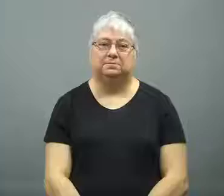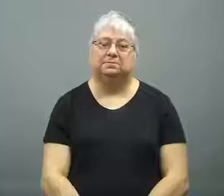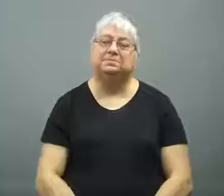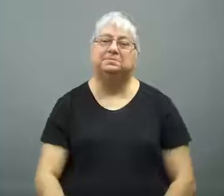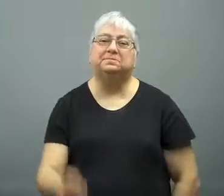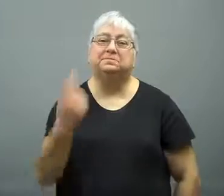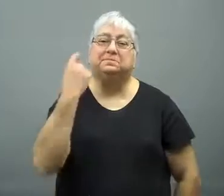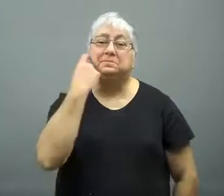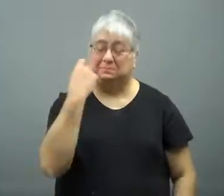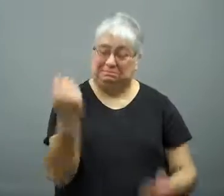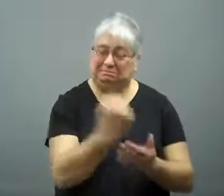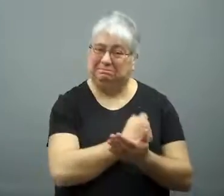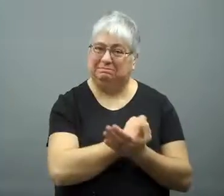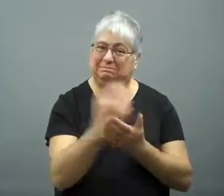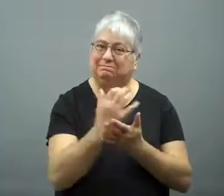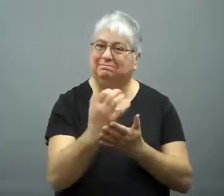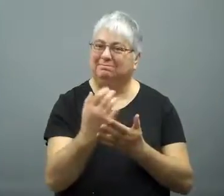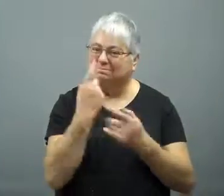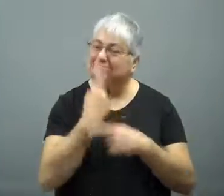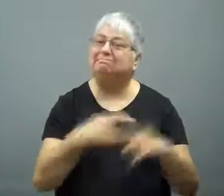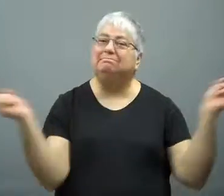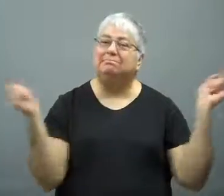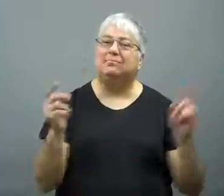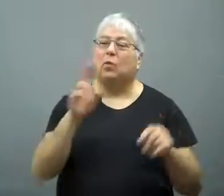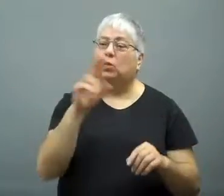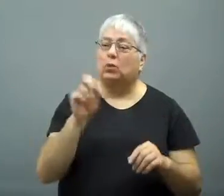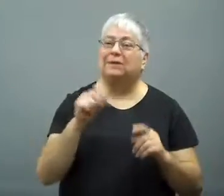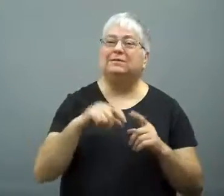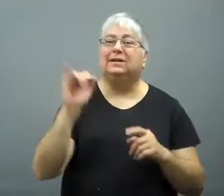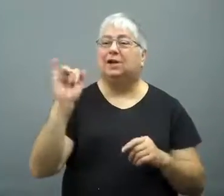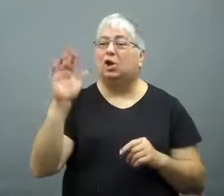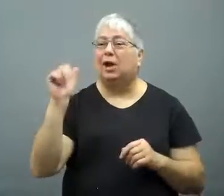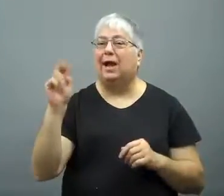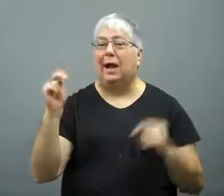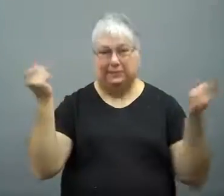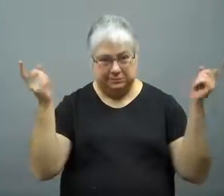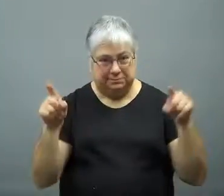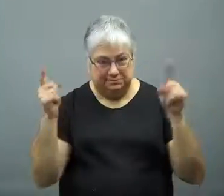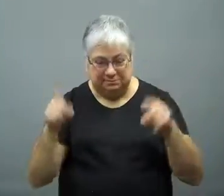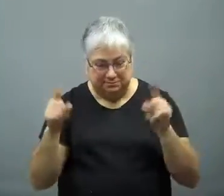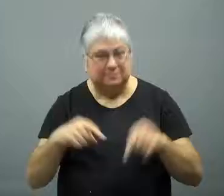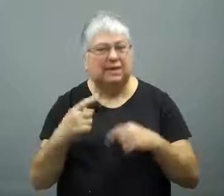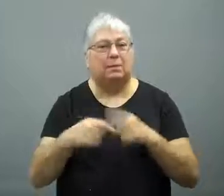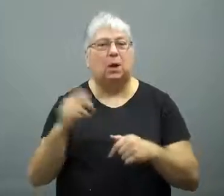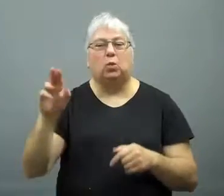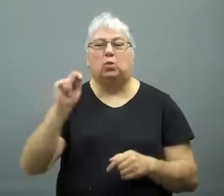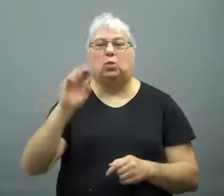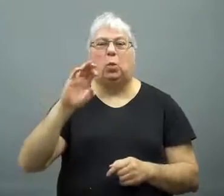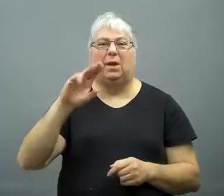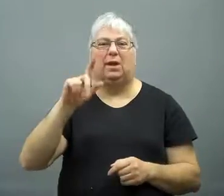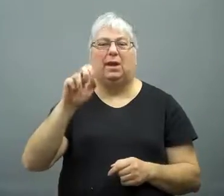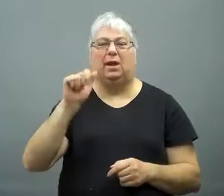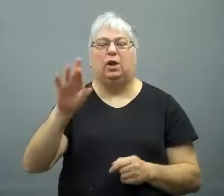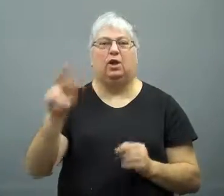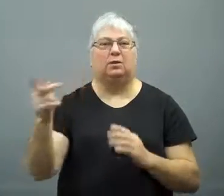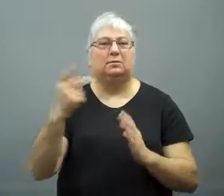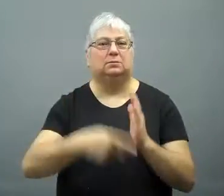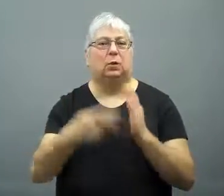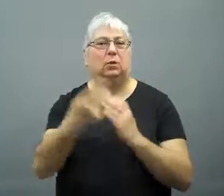Headlines recently announced the U.S. and Iran came to an agreement